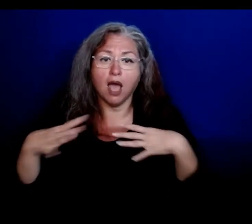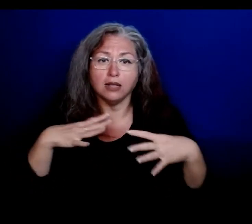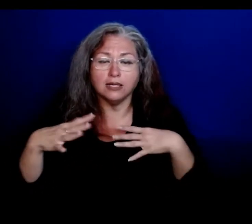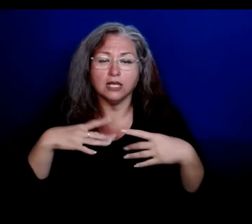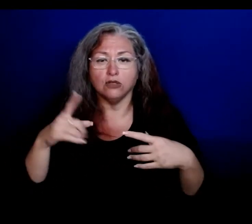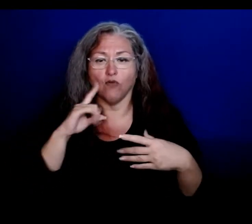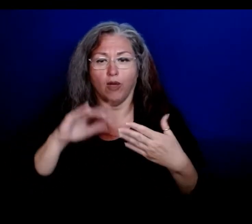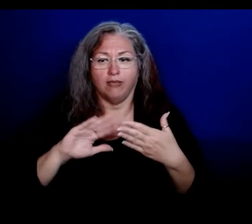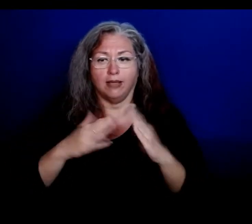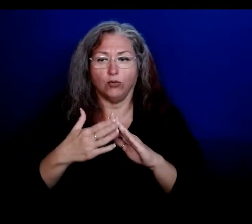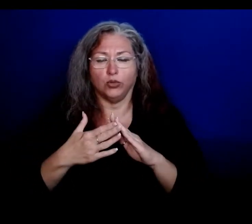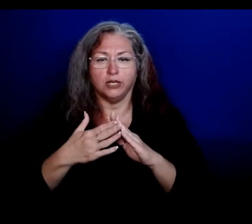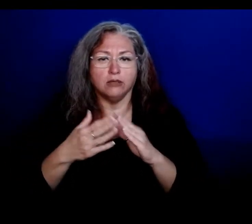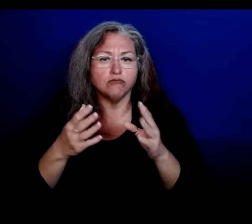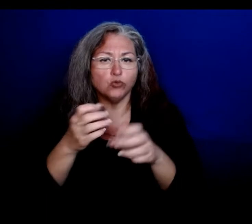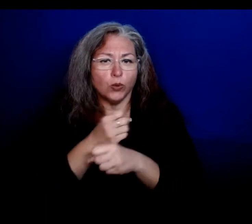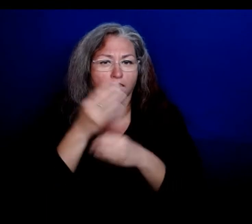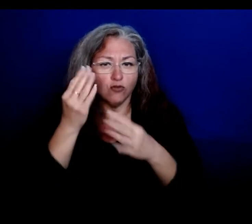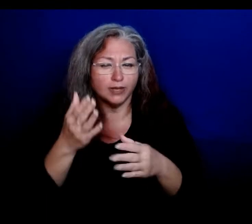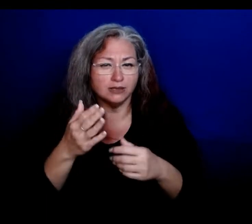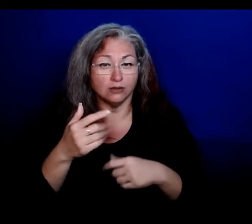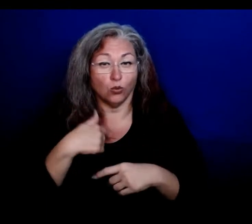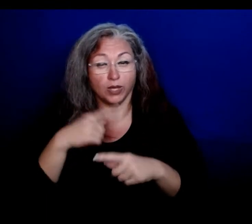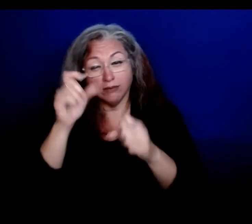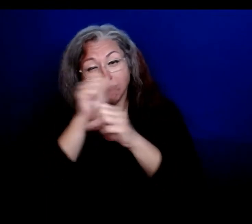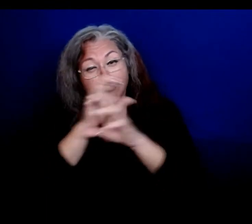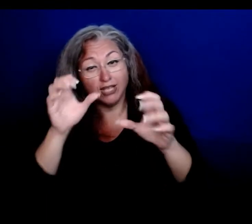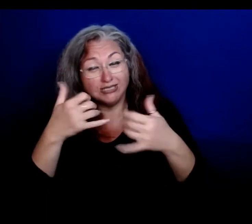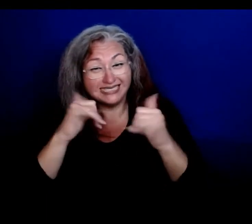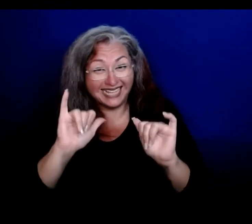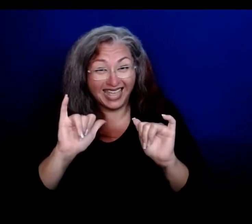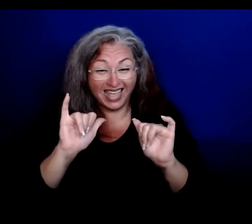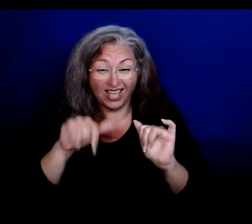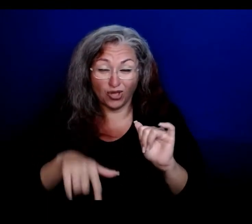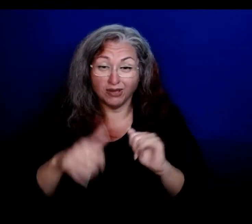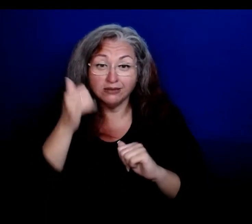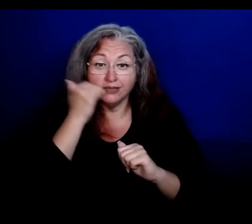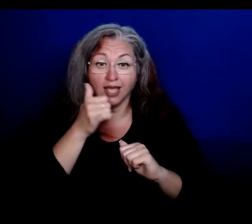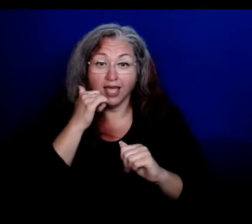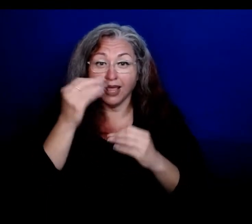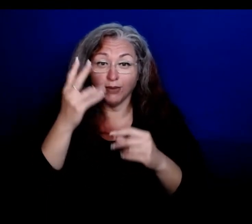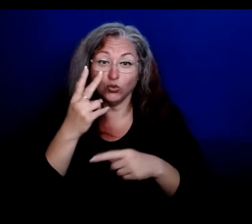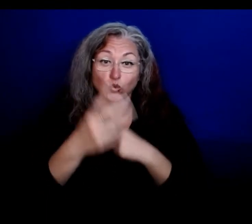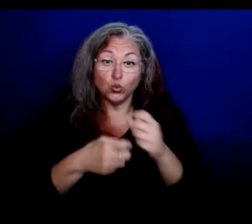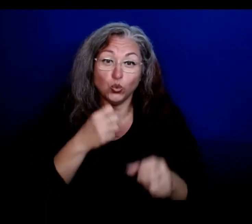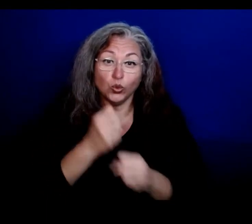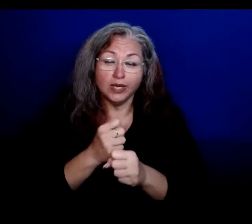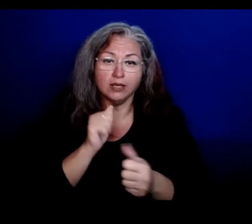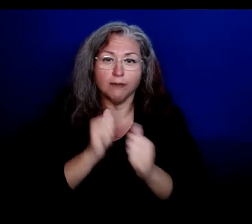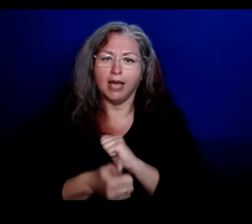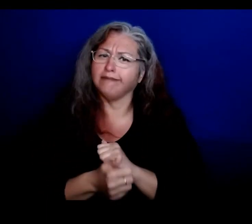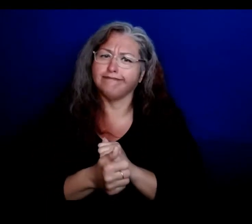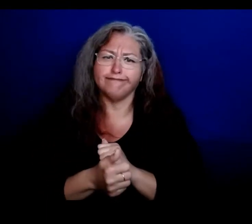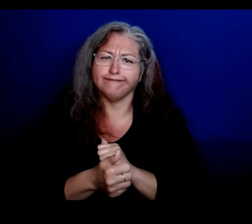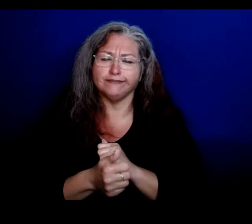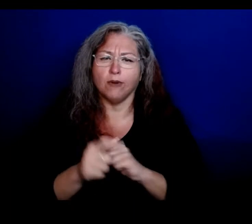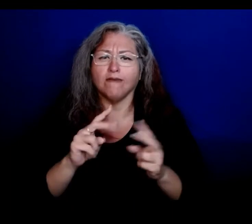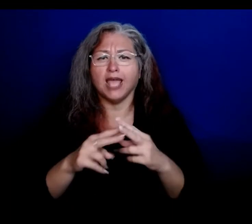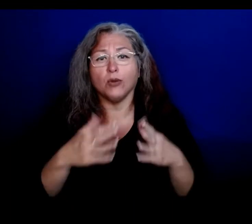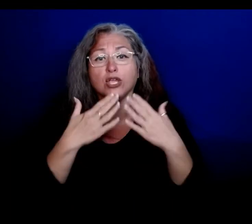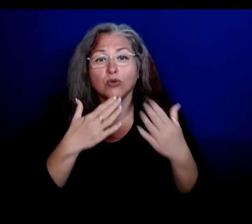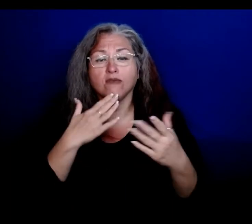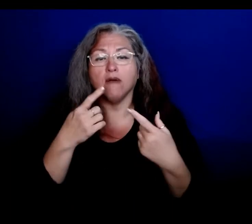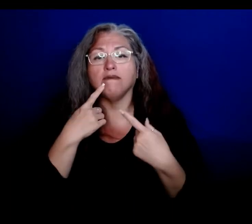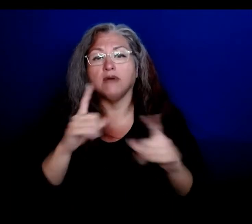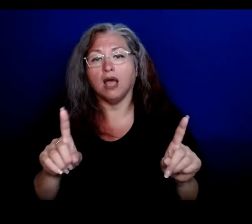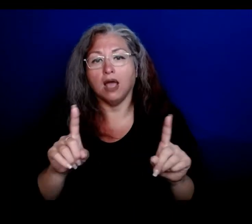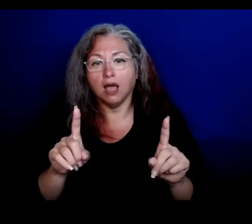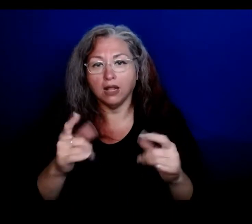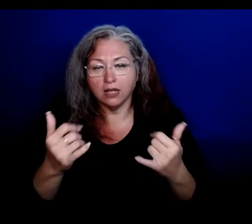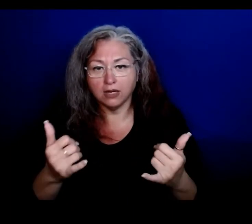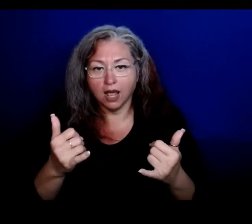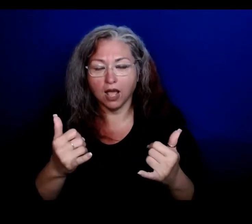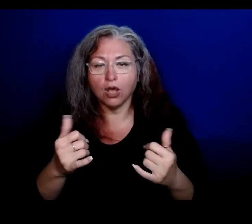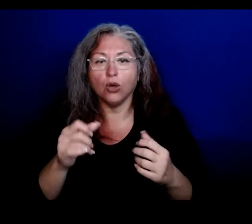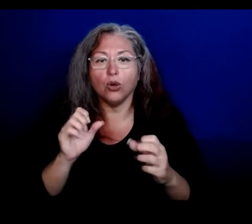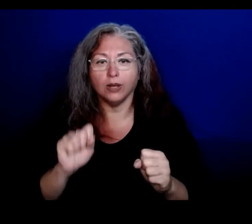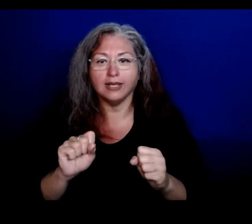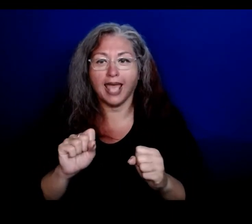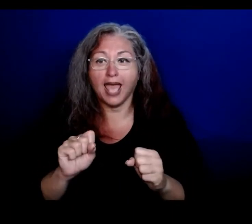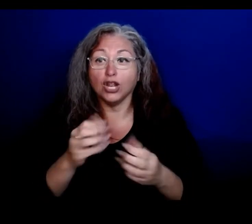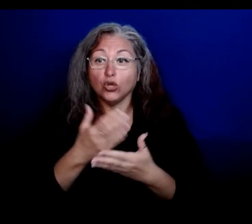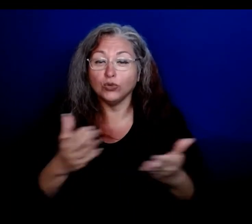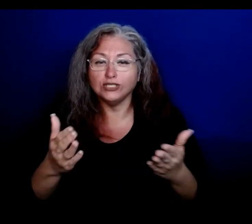community informed. We never imagined we’d still be doing daily updates two years later. We are so grateful that we’ve finally reach the point where we can cut back on resources.